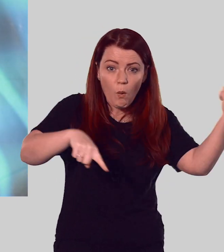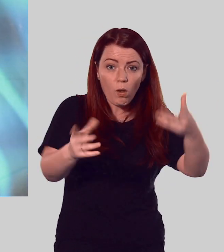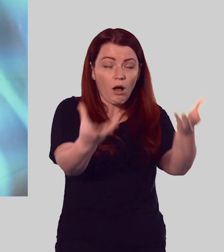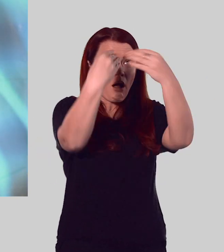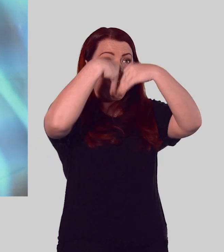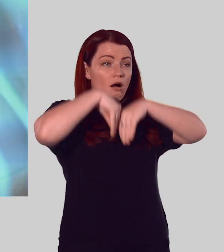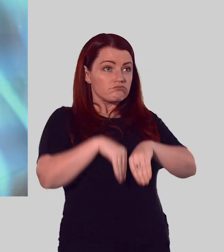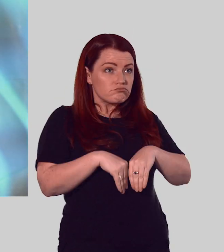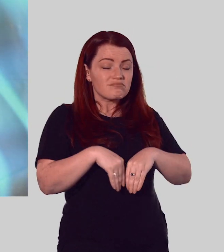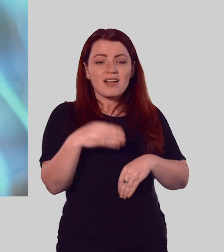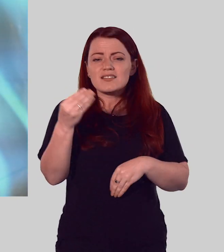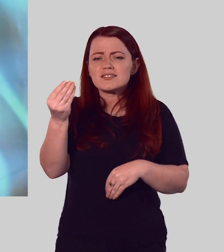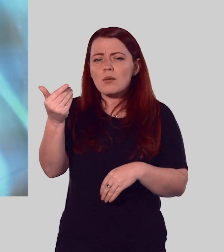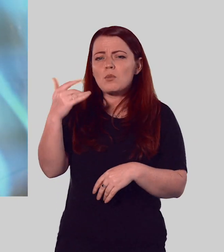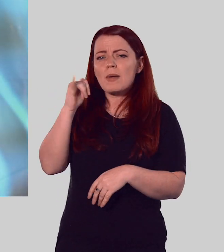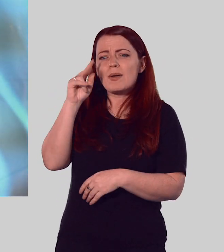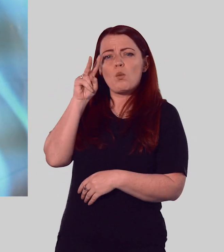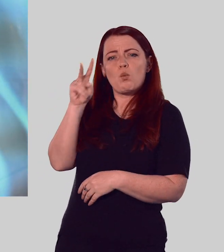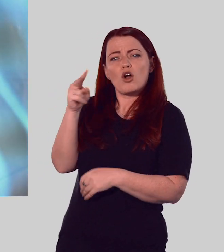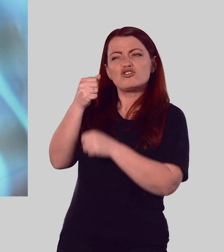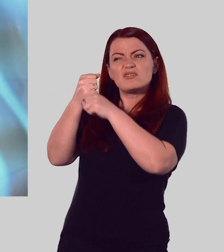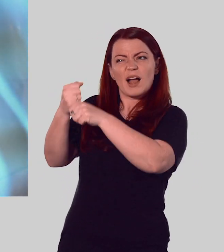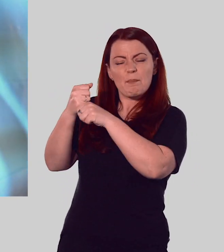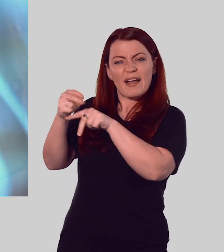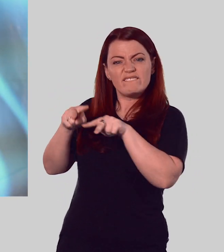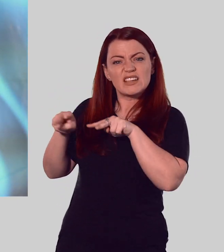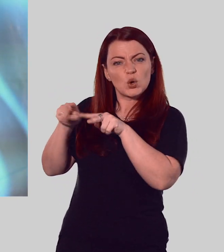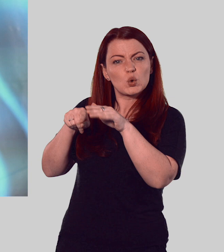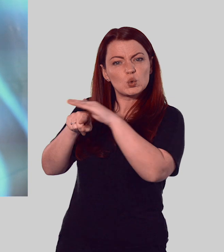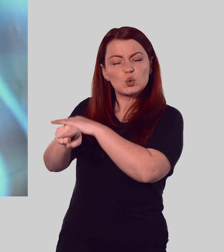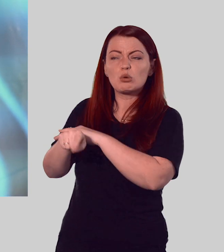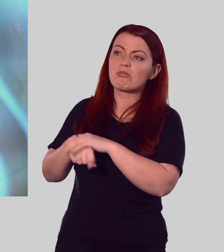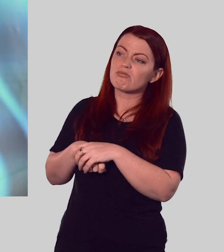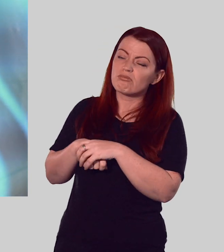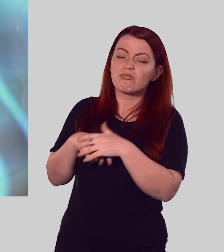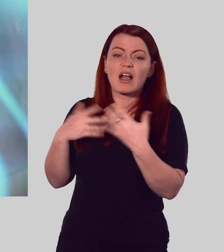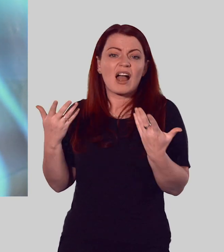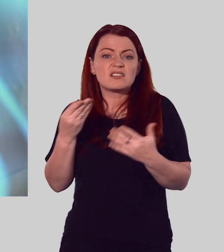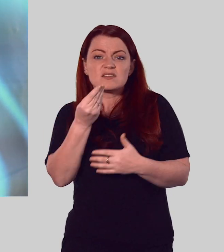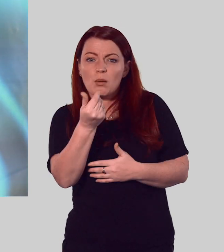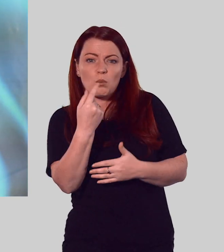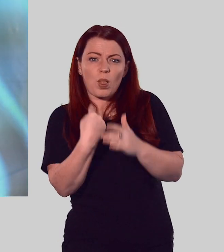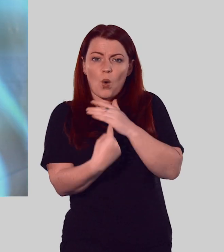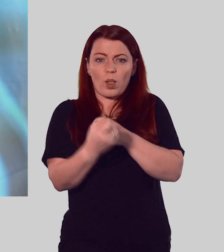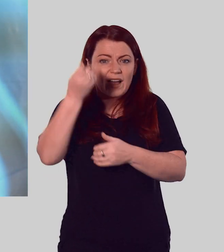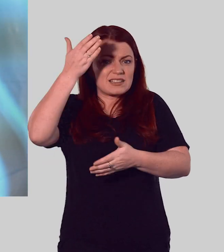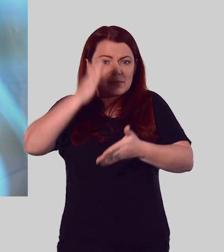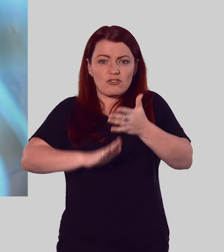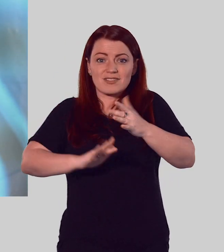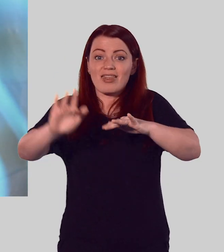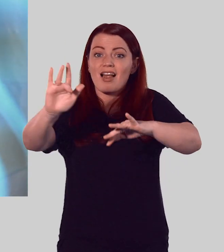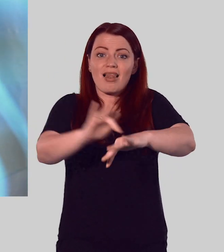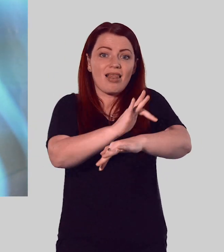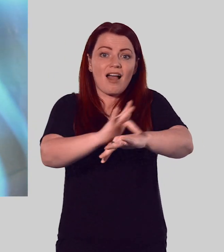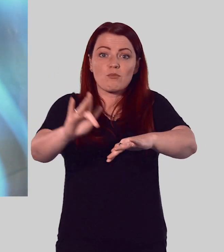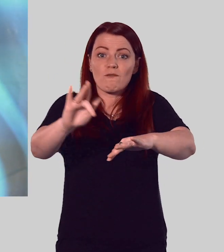some will maybe watch the campaign video on YouTube and some will only experience the live performance.